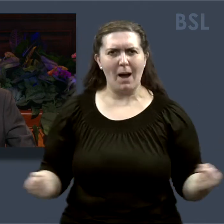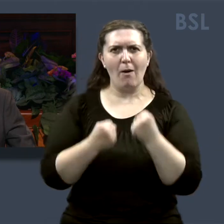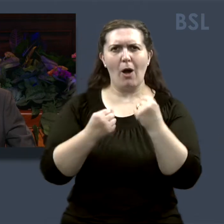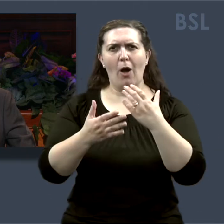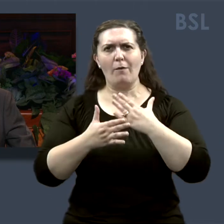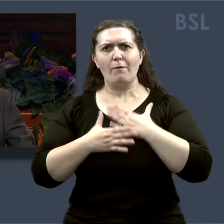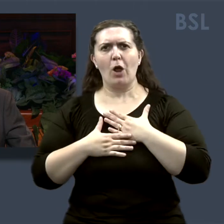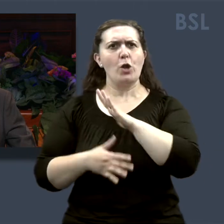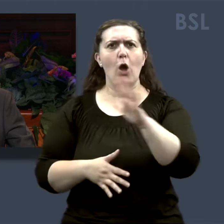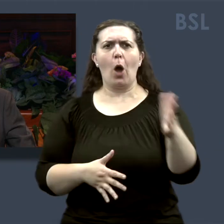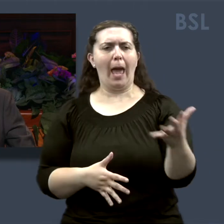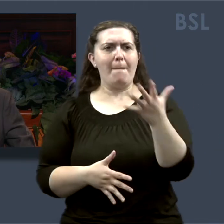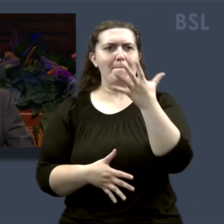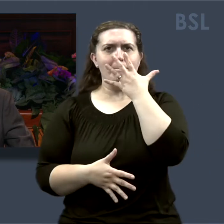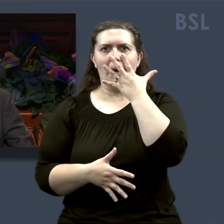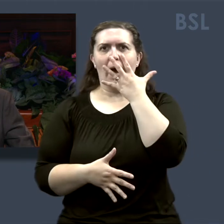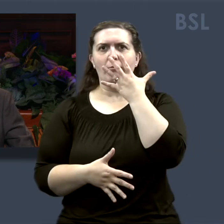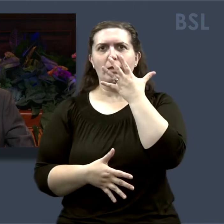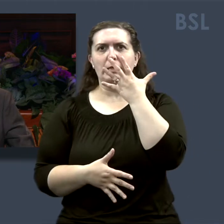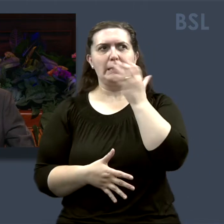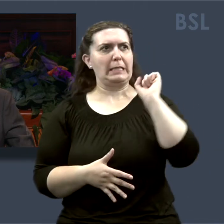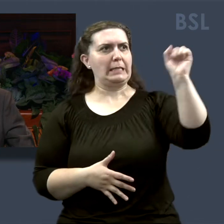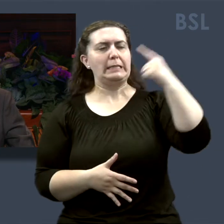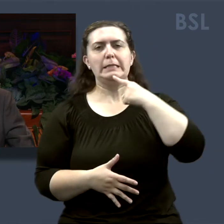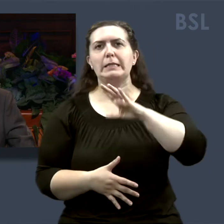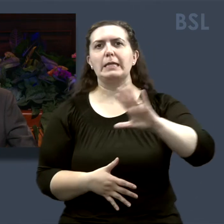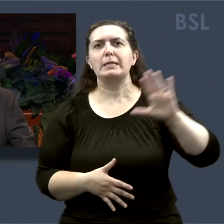“Be not thou therefore ashamed of the testimony of our Lord.”